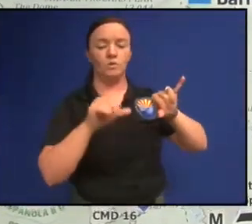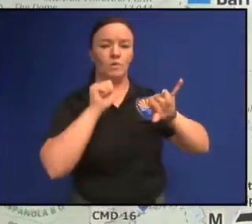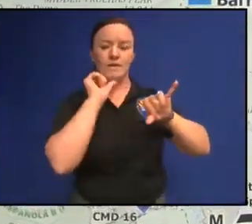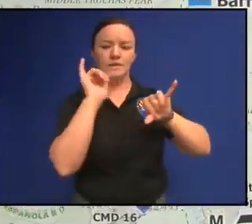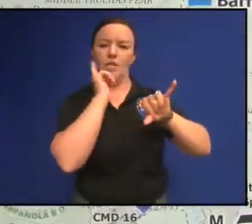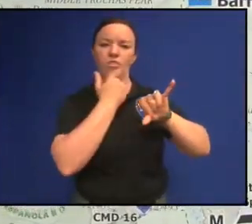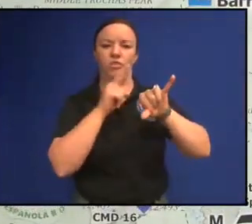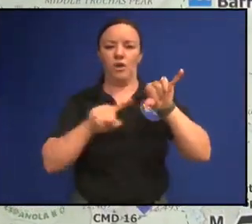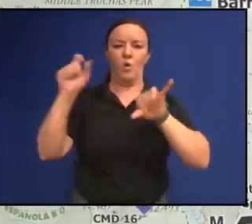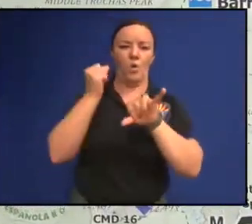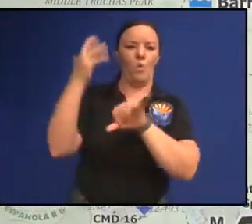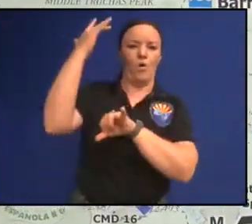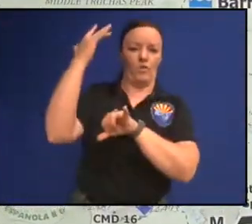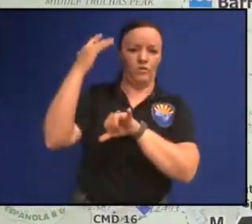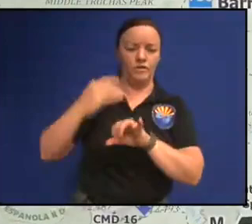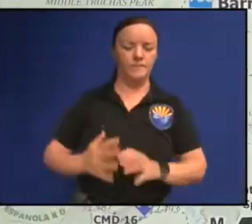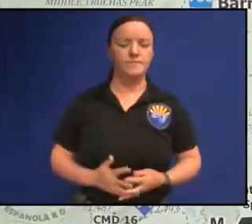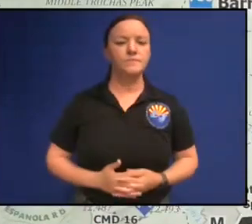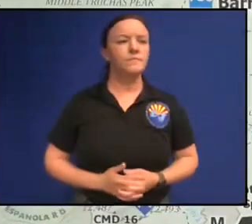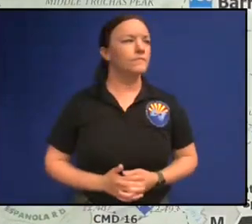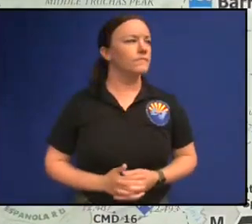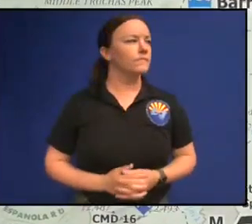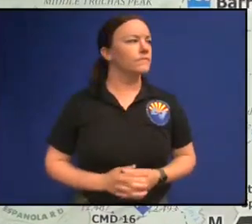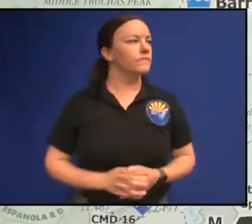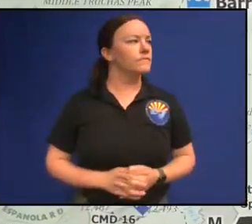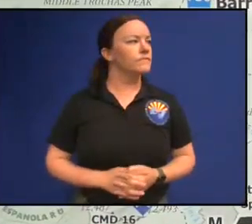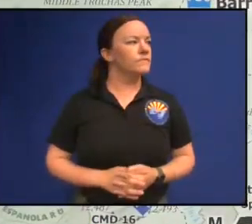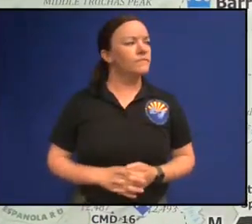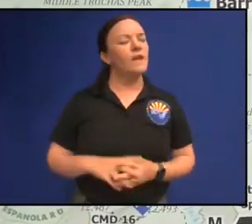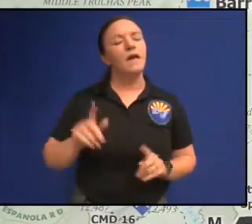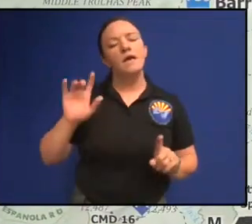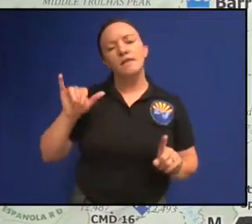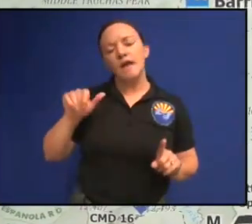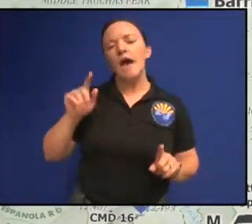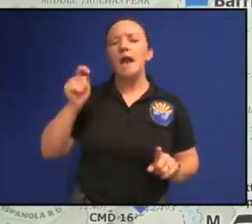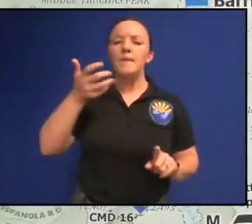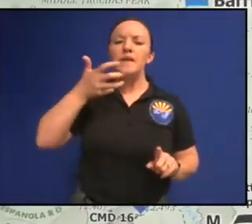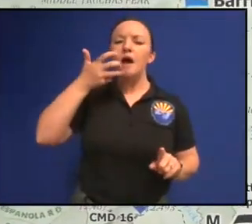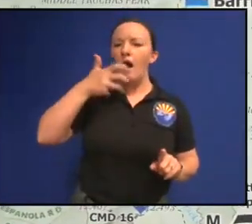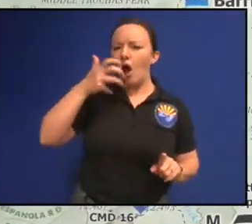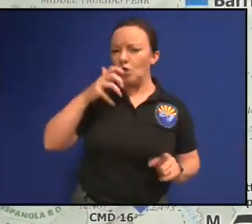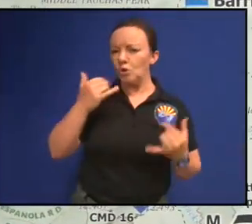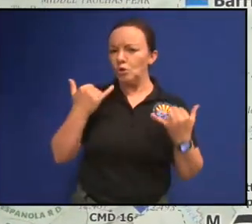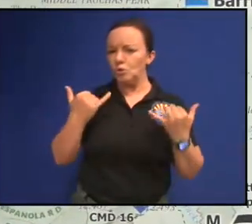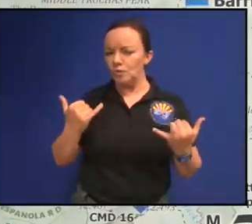COOLER AND BEING ABLE TO PUT AVIATION ASSETS ON THERE AND KEEP IT IN CHECK, THE BEATTY'S SPIKE AND THAT WORK